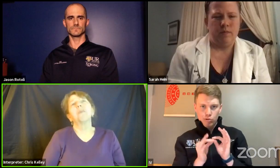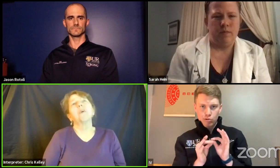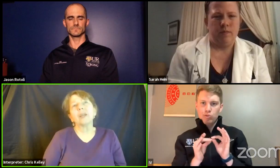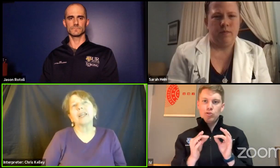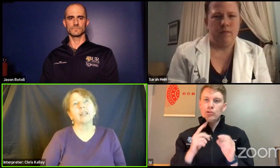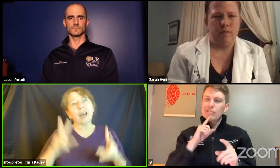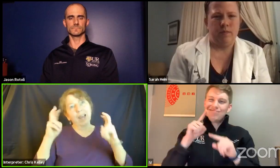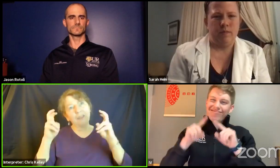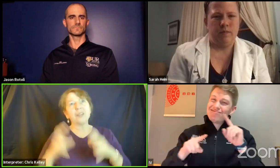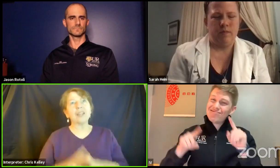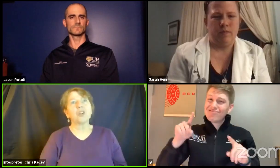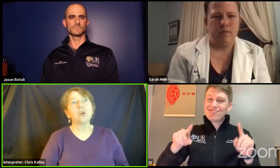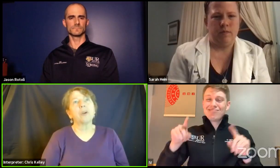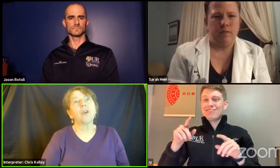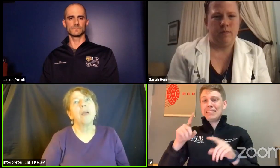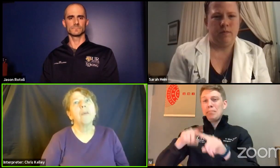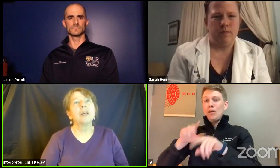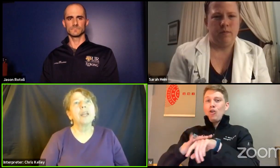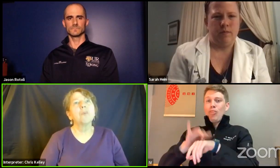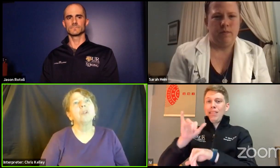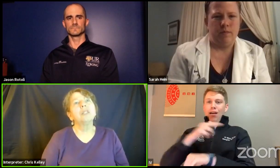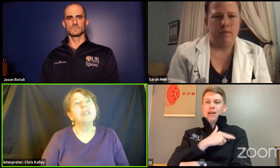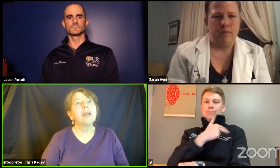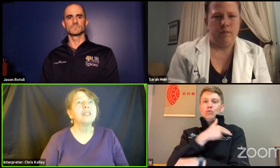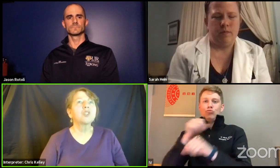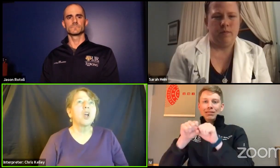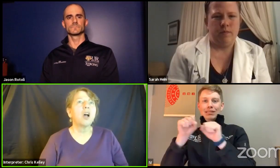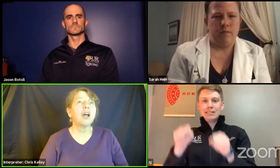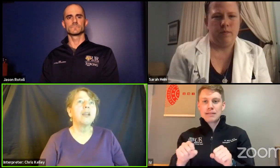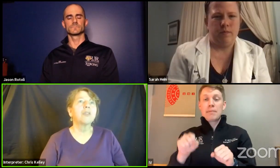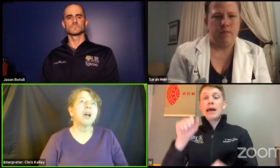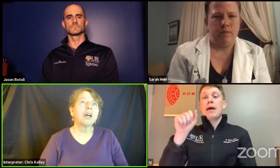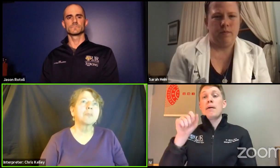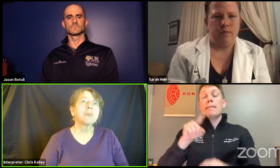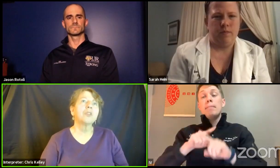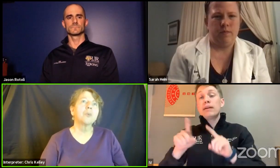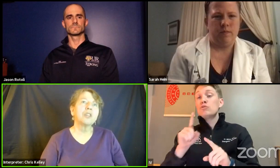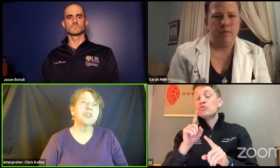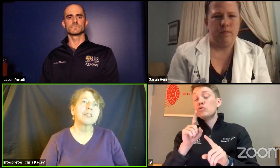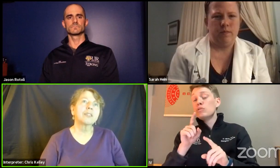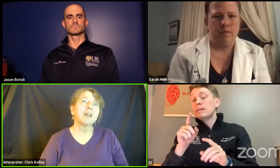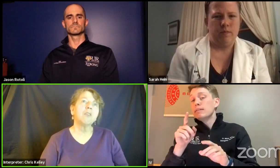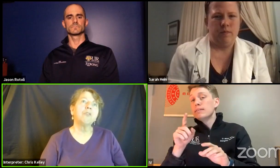unique due to the community we work with. Unfortunately throughout the rest of the